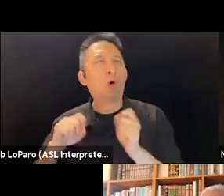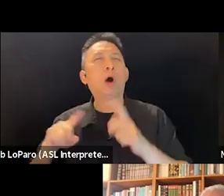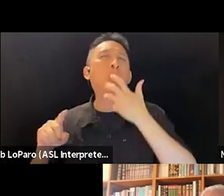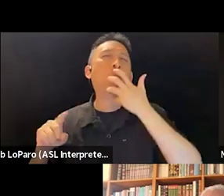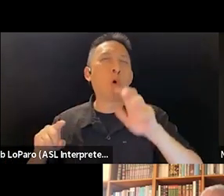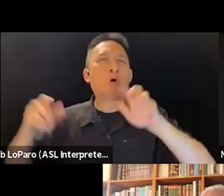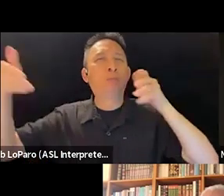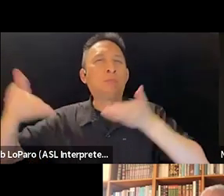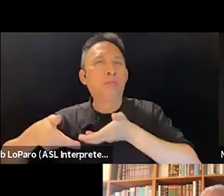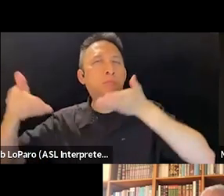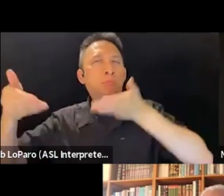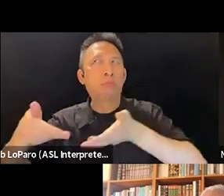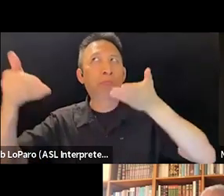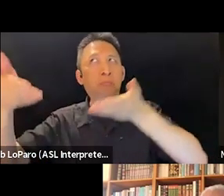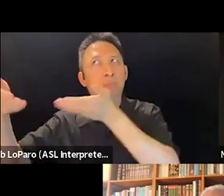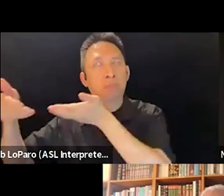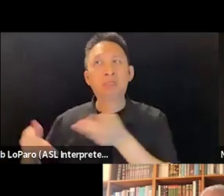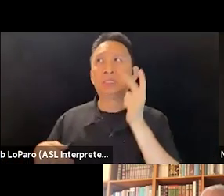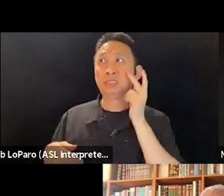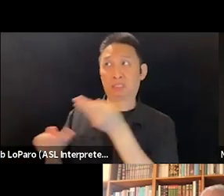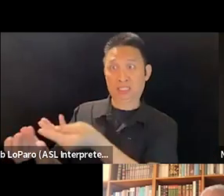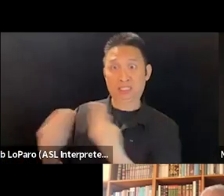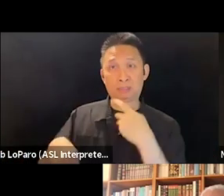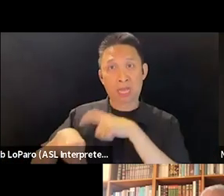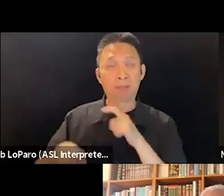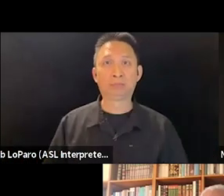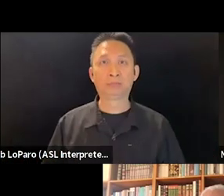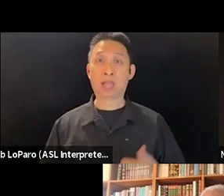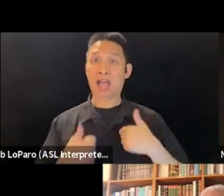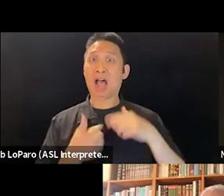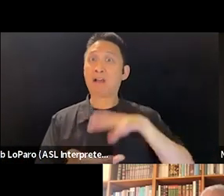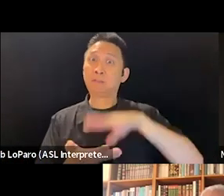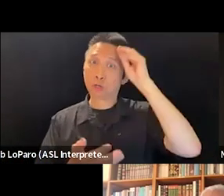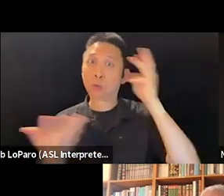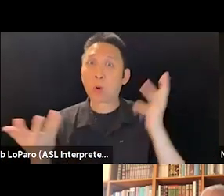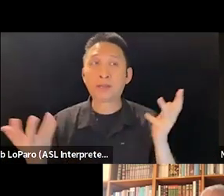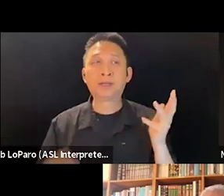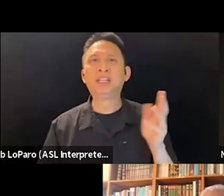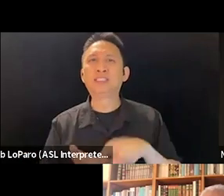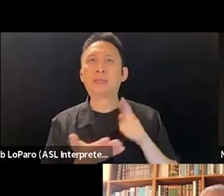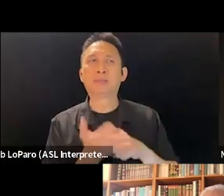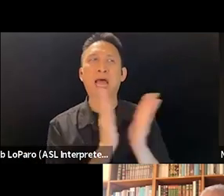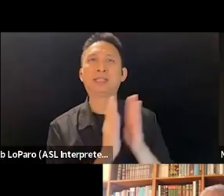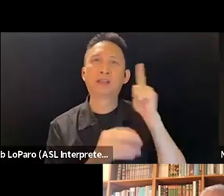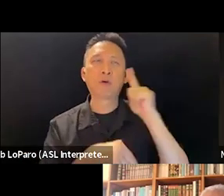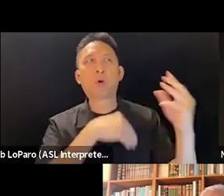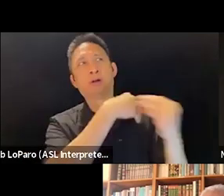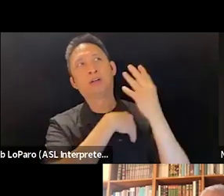and see if they'll give you. And one of the best things I learned is sometimes asking people for advice is better than saying,